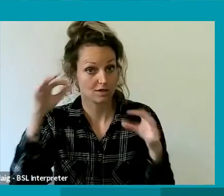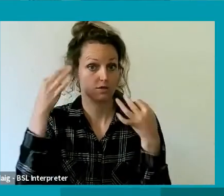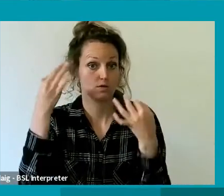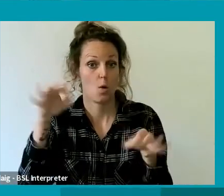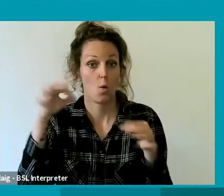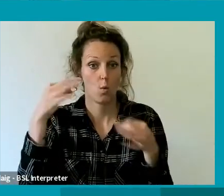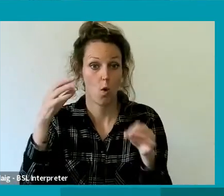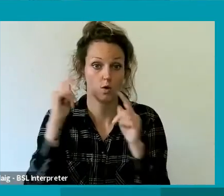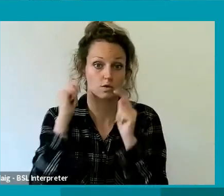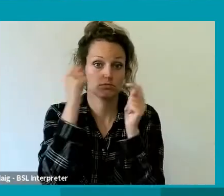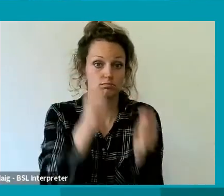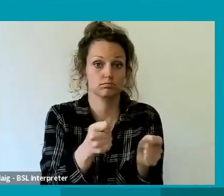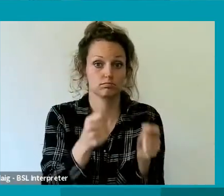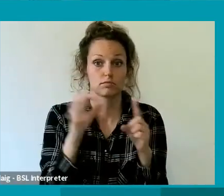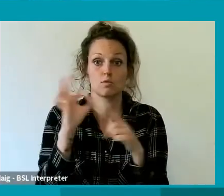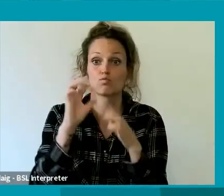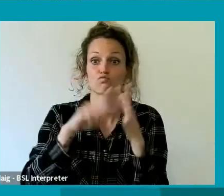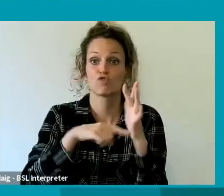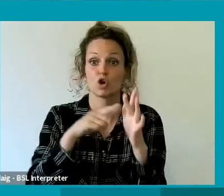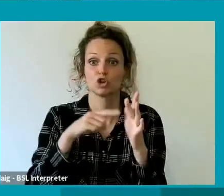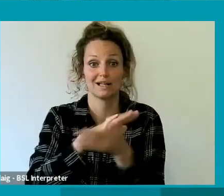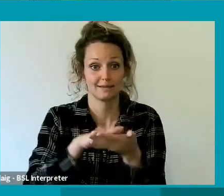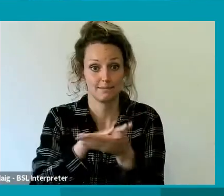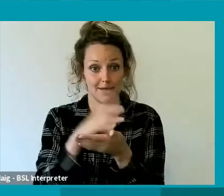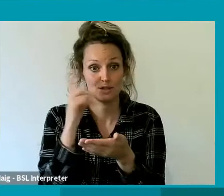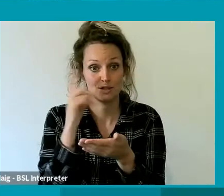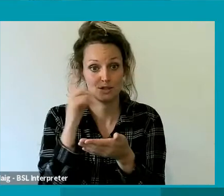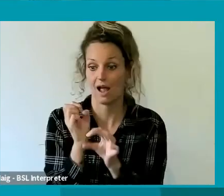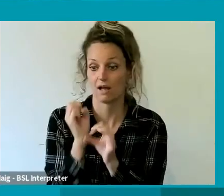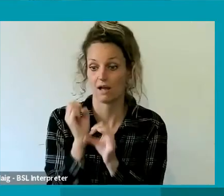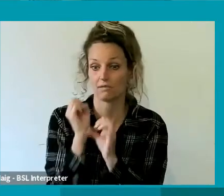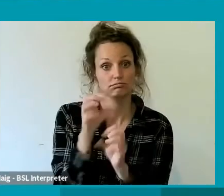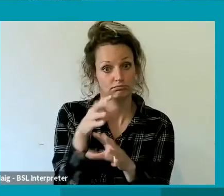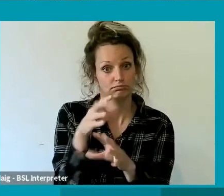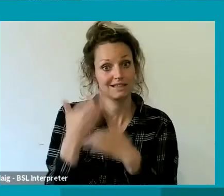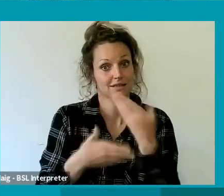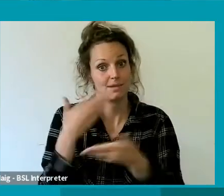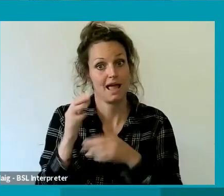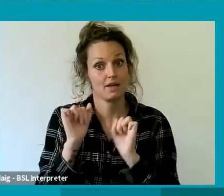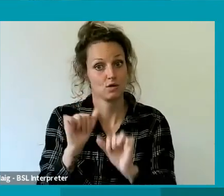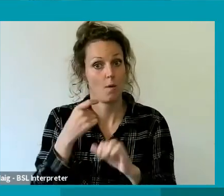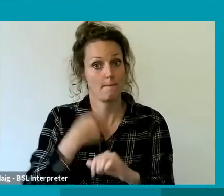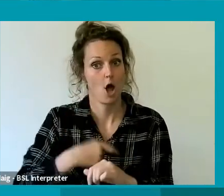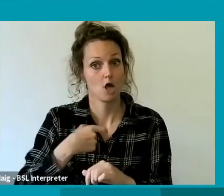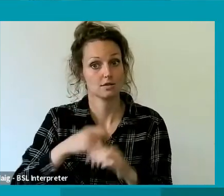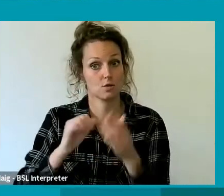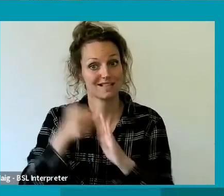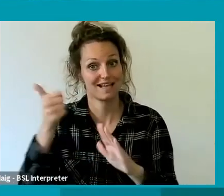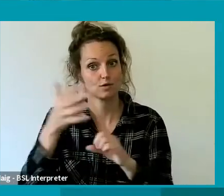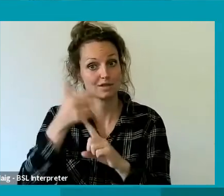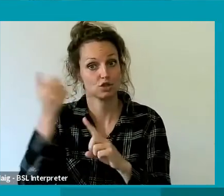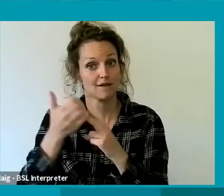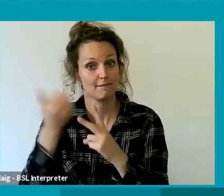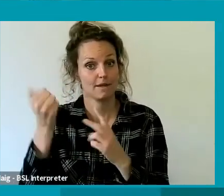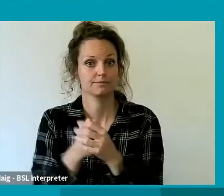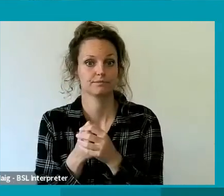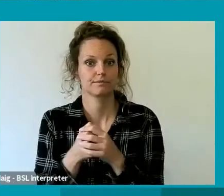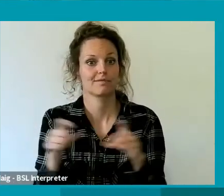you to promote your personal brand, your skills and your achievements? And don't forget that recommendation and endorsement section,